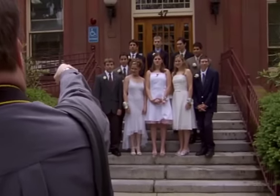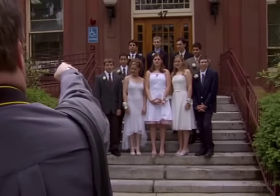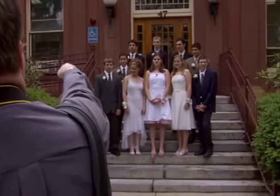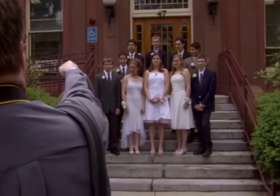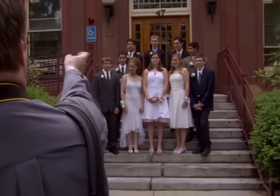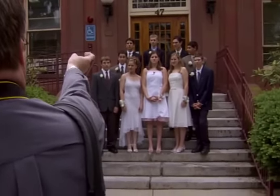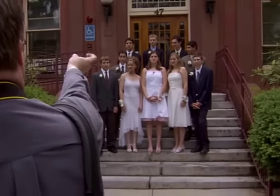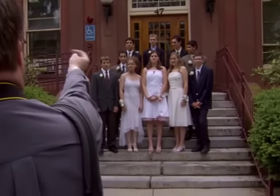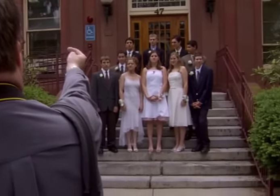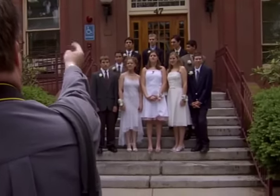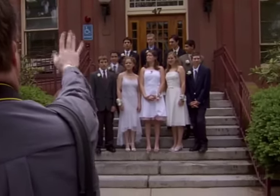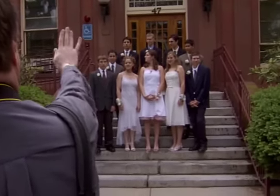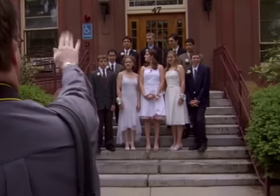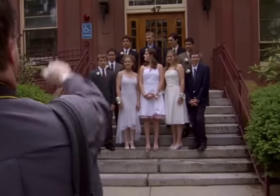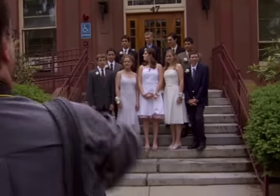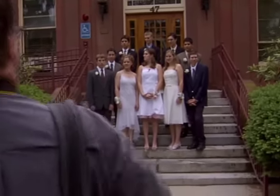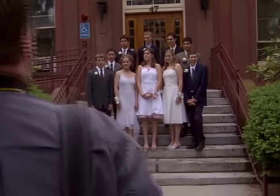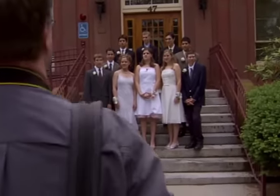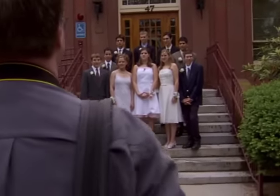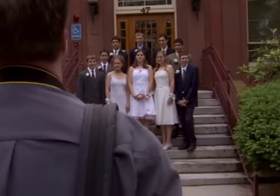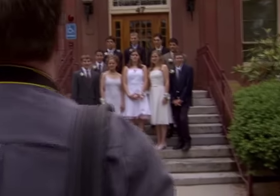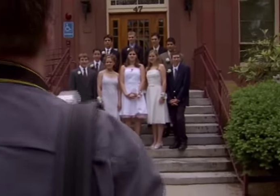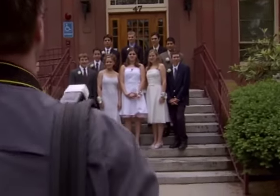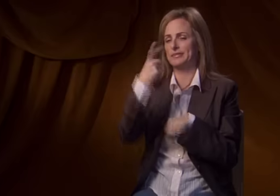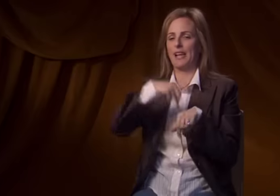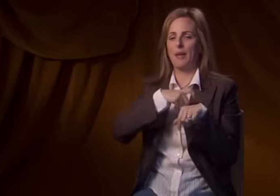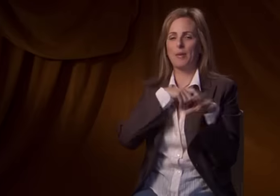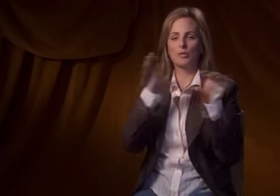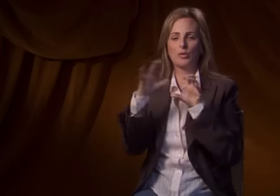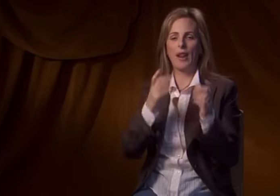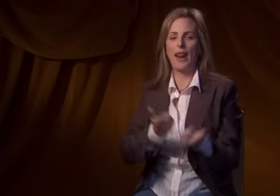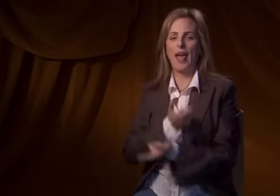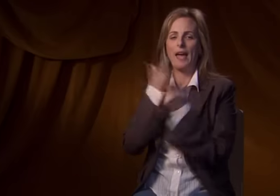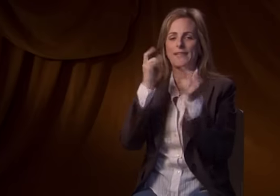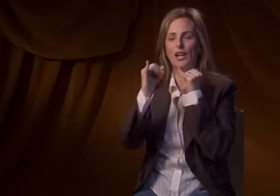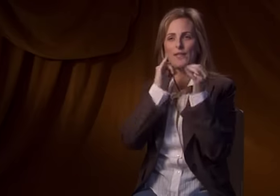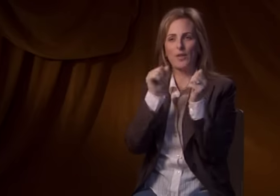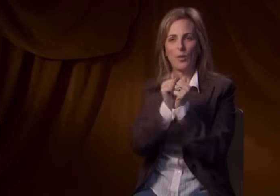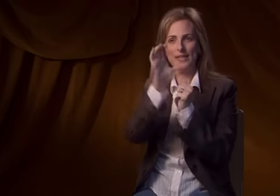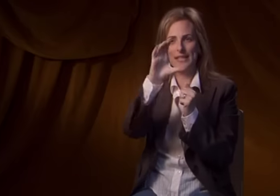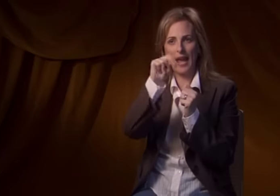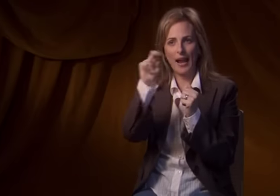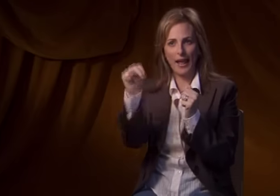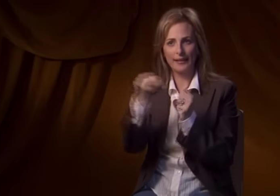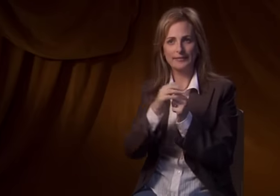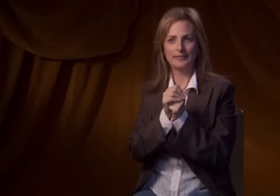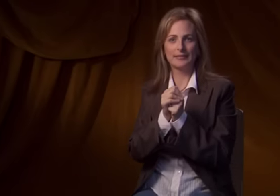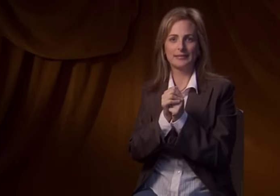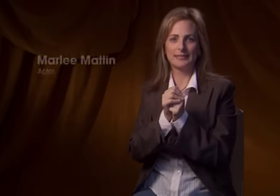of what it means to be deaf. (interpreted): I was doing an interview once with CNN.